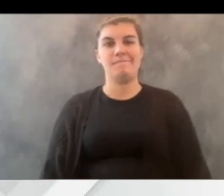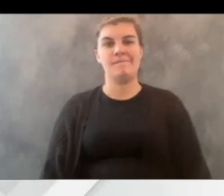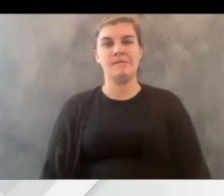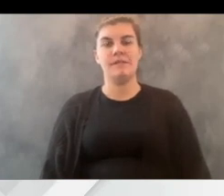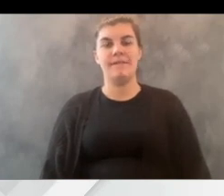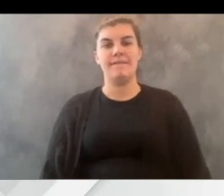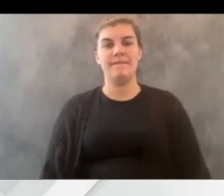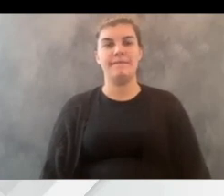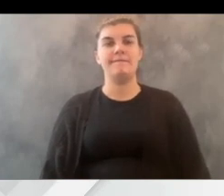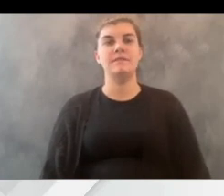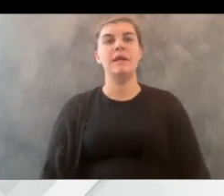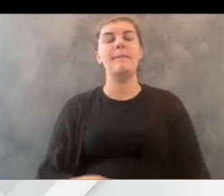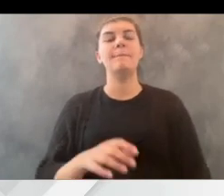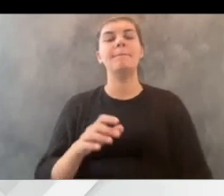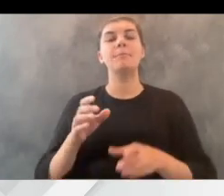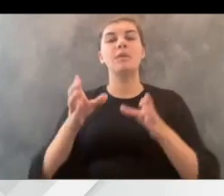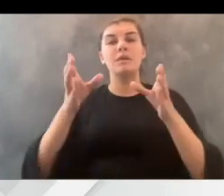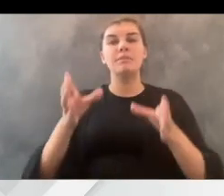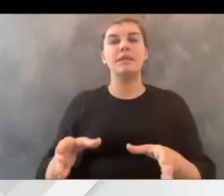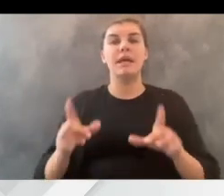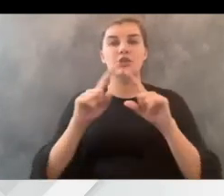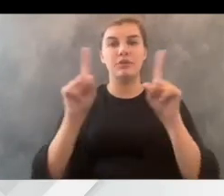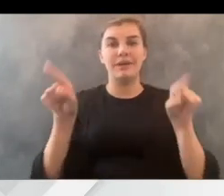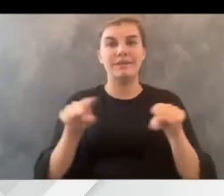Pedestrian signs are covered in R208.